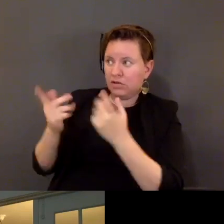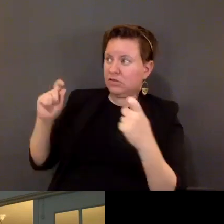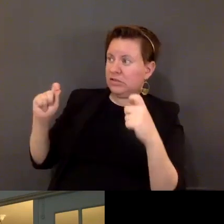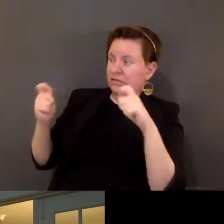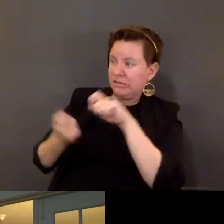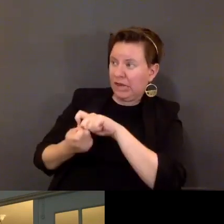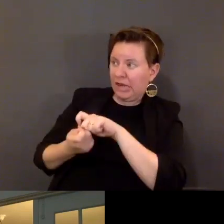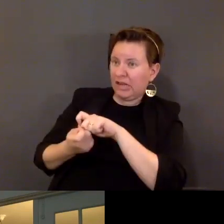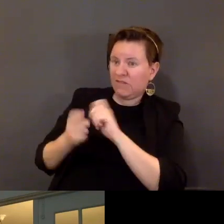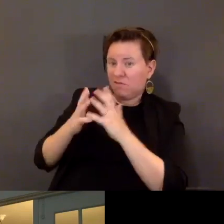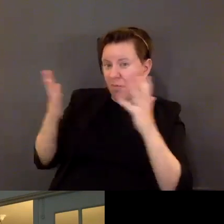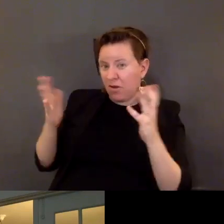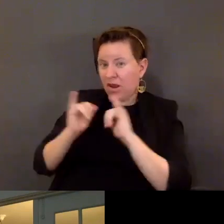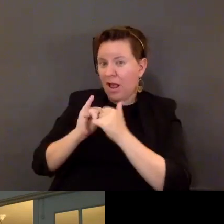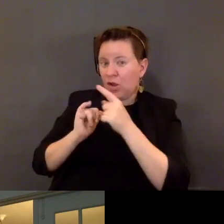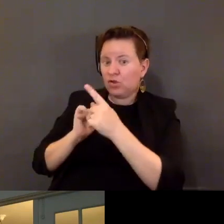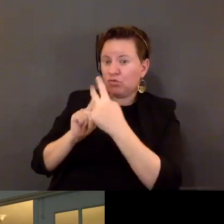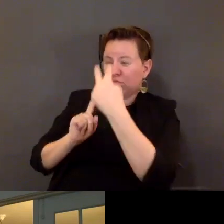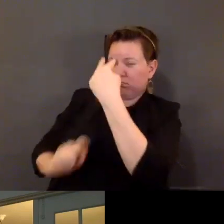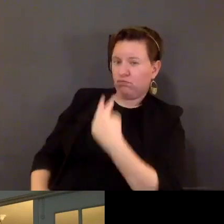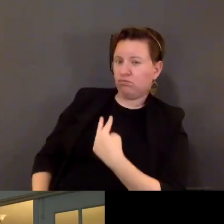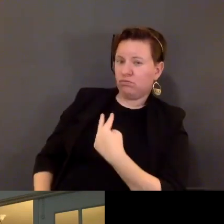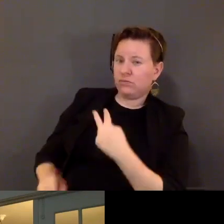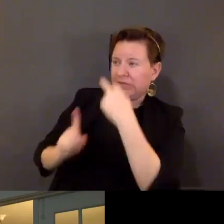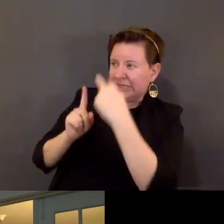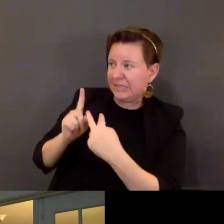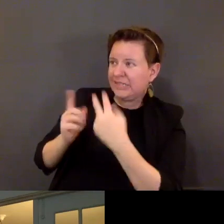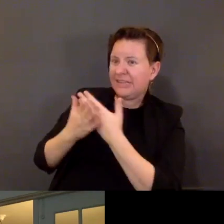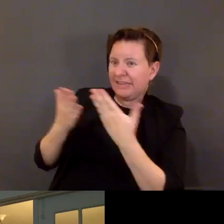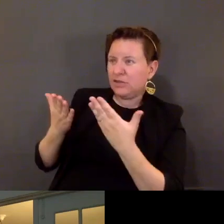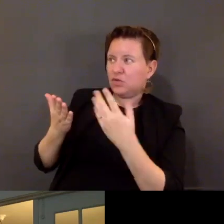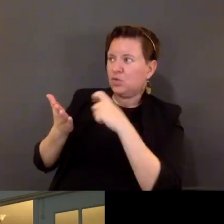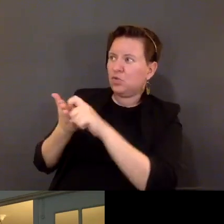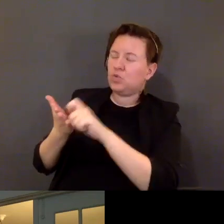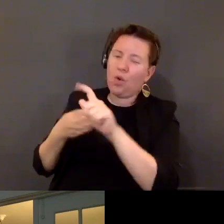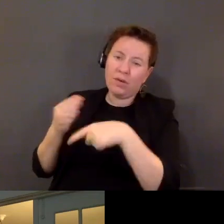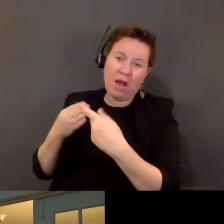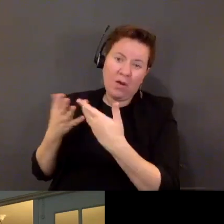very much how you how you see the things that you wrote about in other words have you